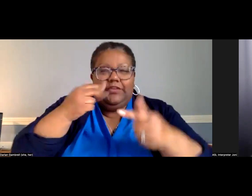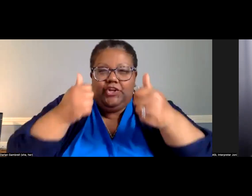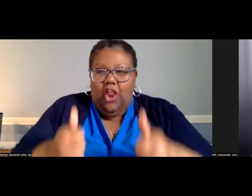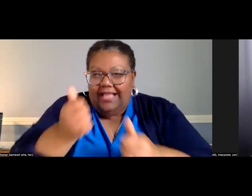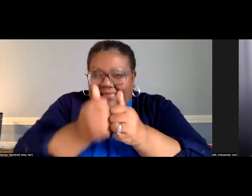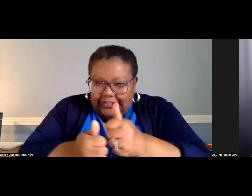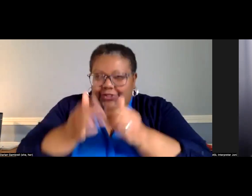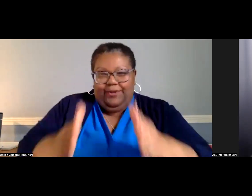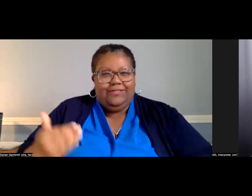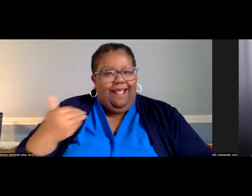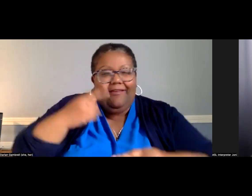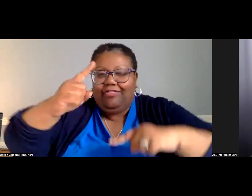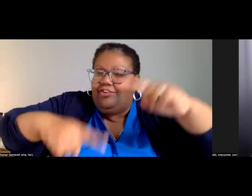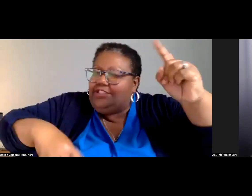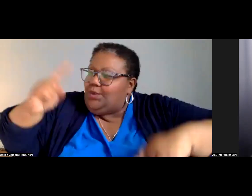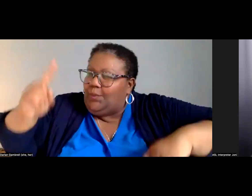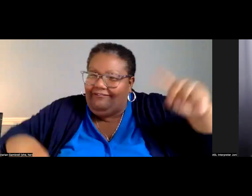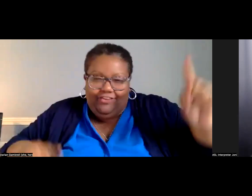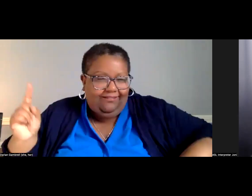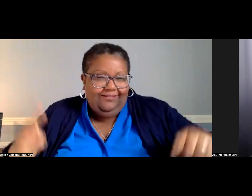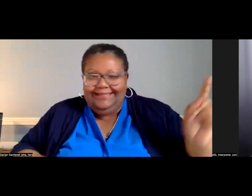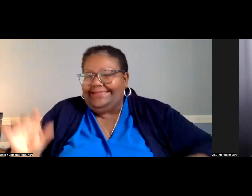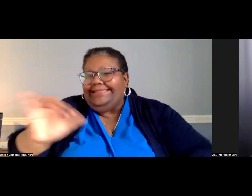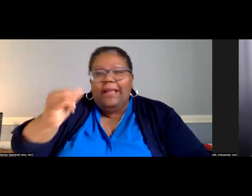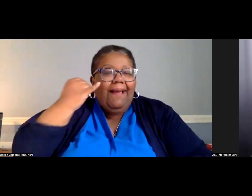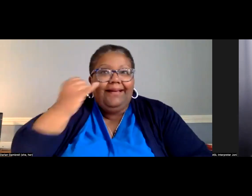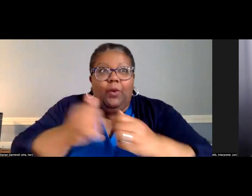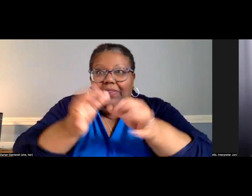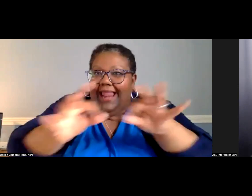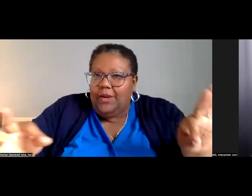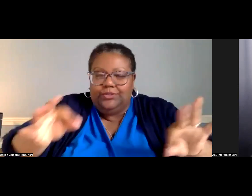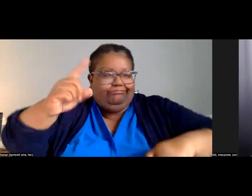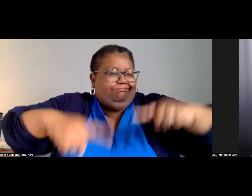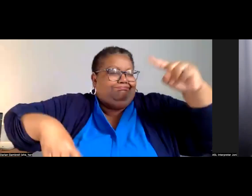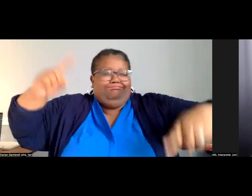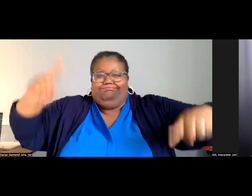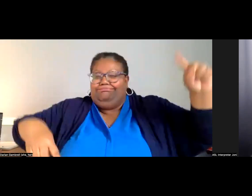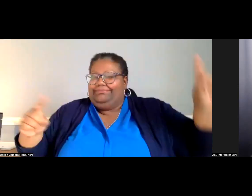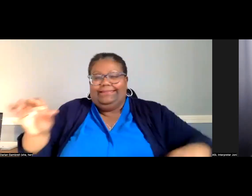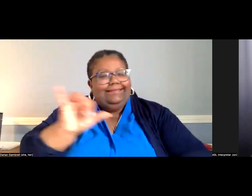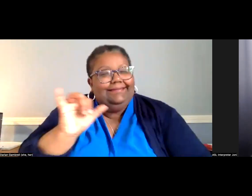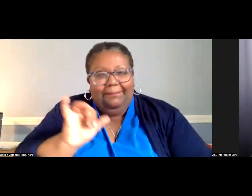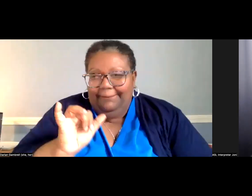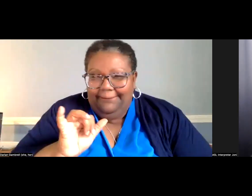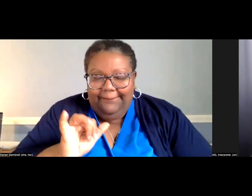has a wide variety of what their hearing loss and vision loss looks like. just like with language